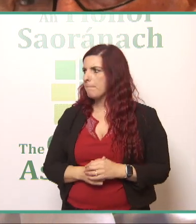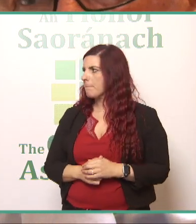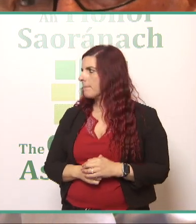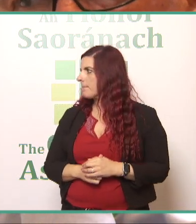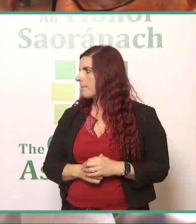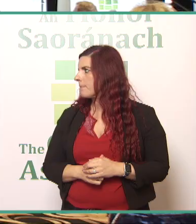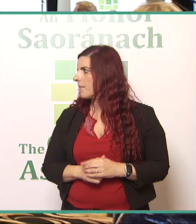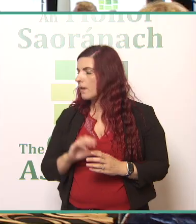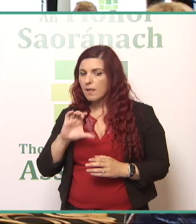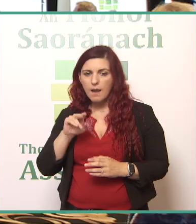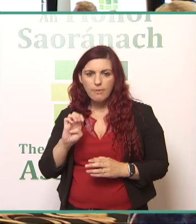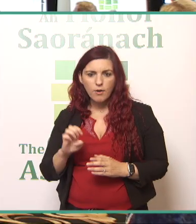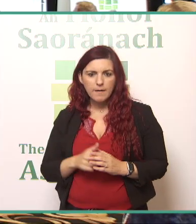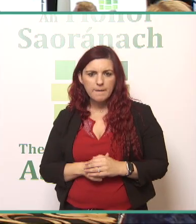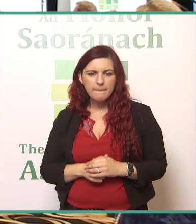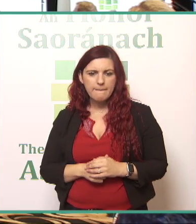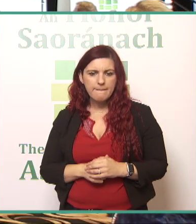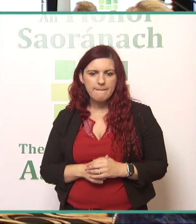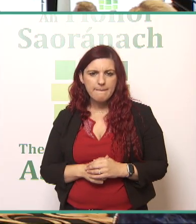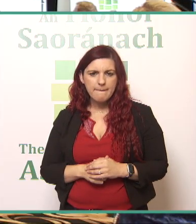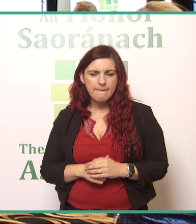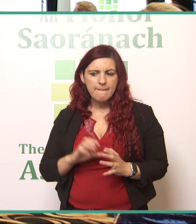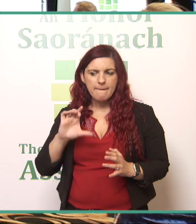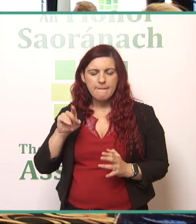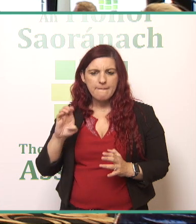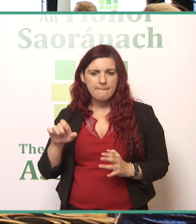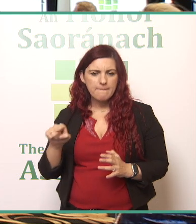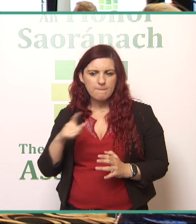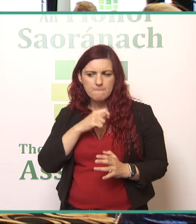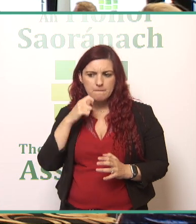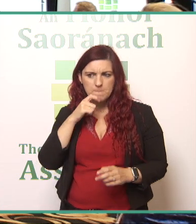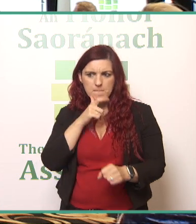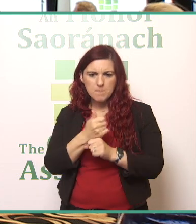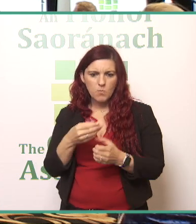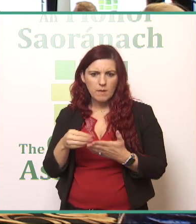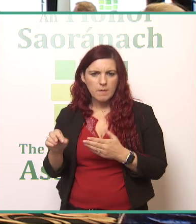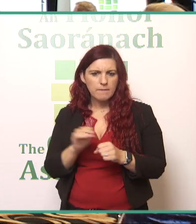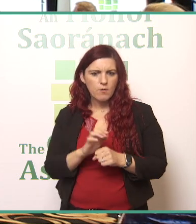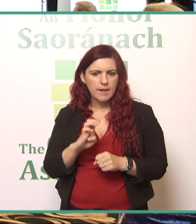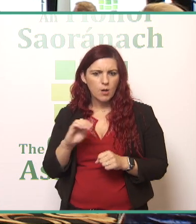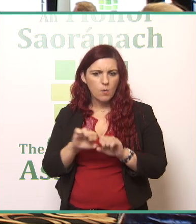and Catherine as well well I was I would just gone to say about payments for ecosystem services so